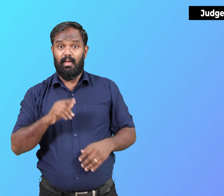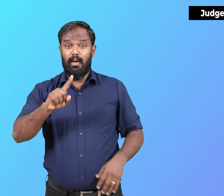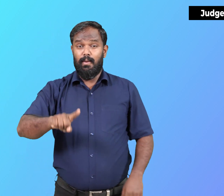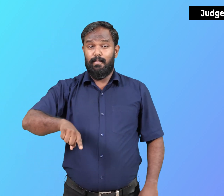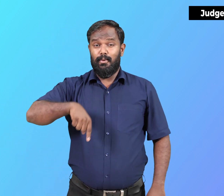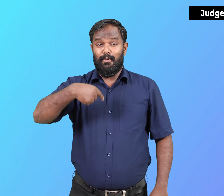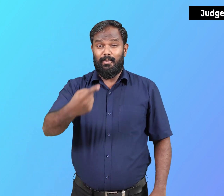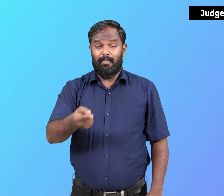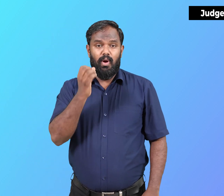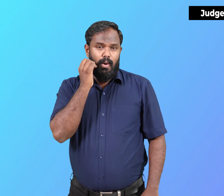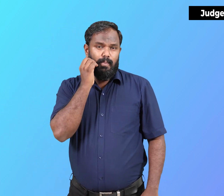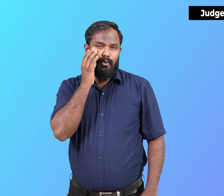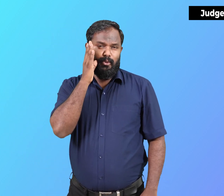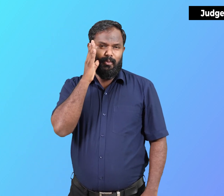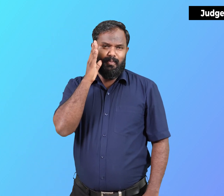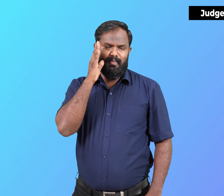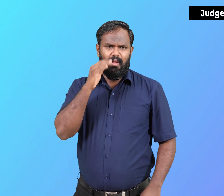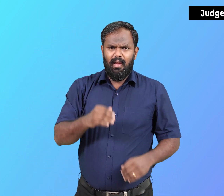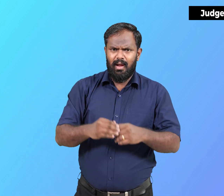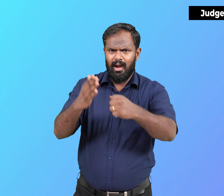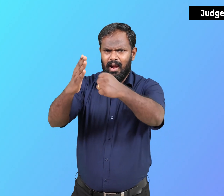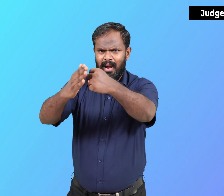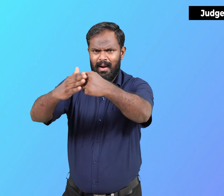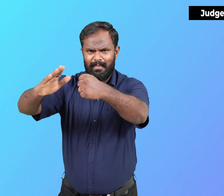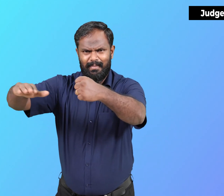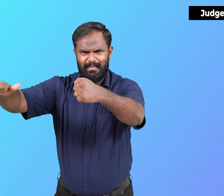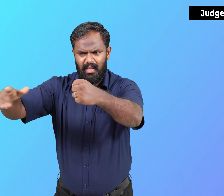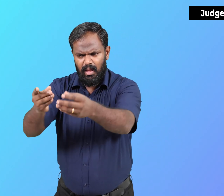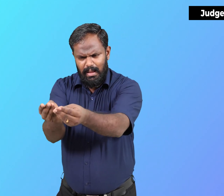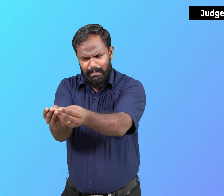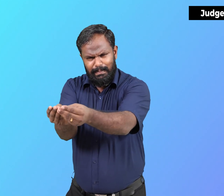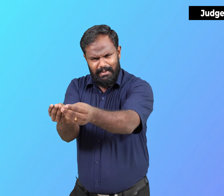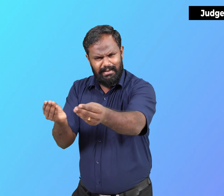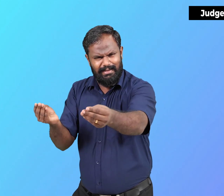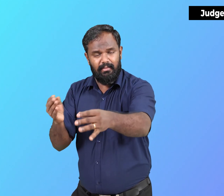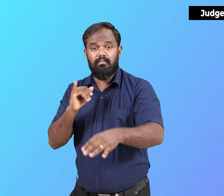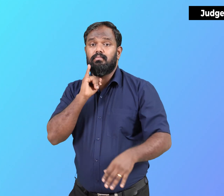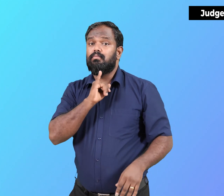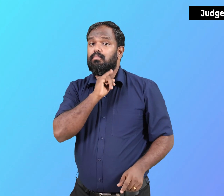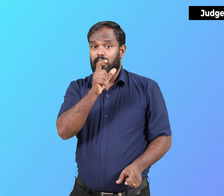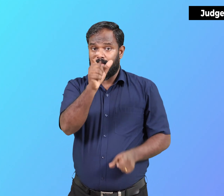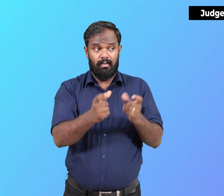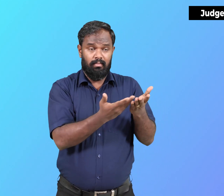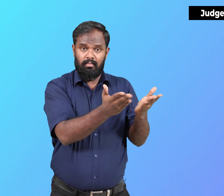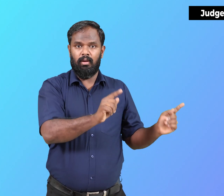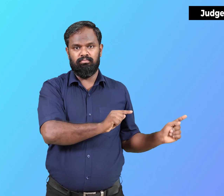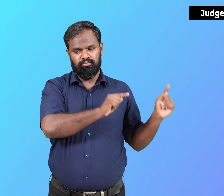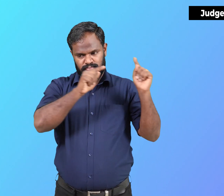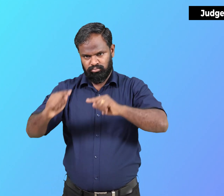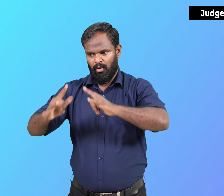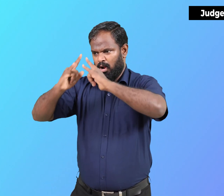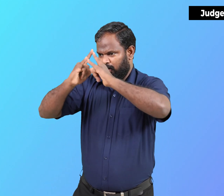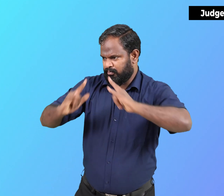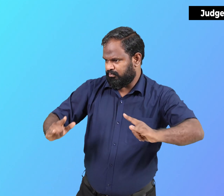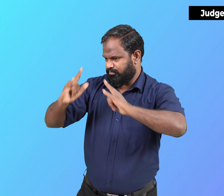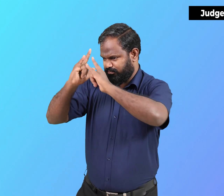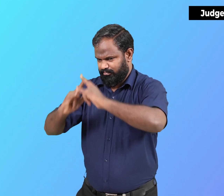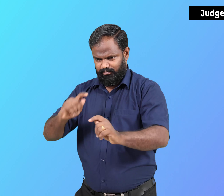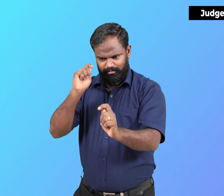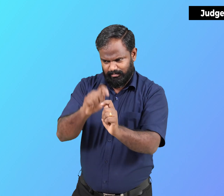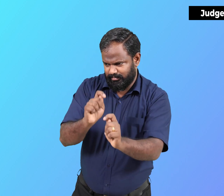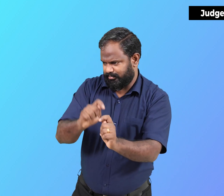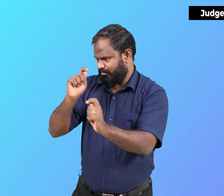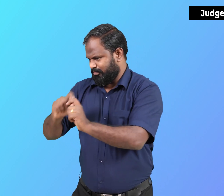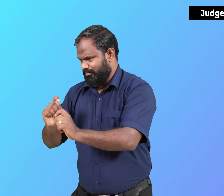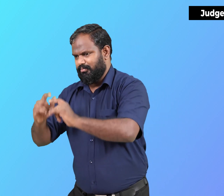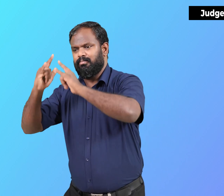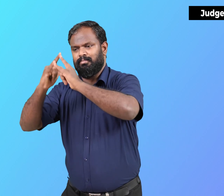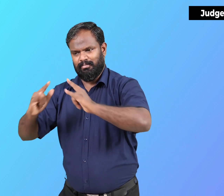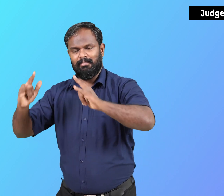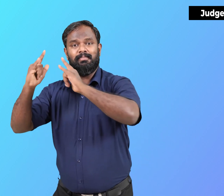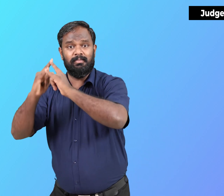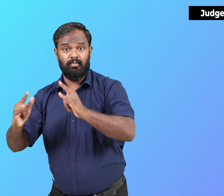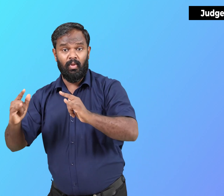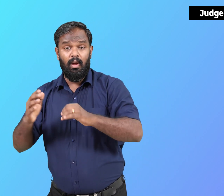The next morning the Israelites got up. They made a camp near the city of Gibeah.